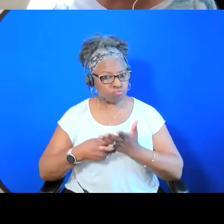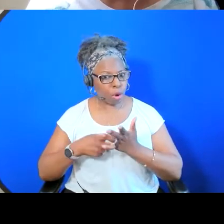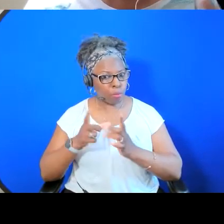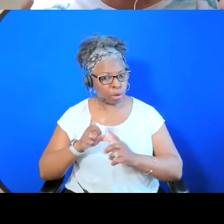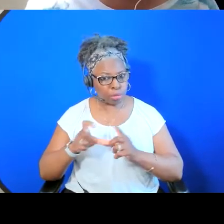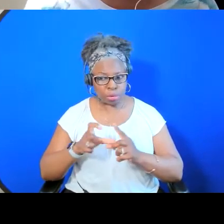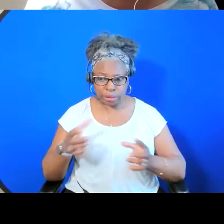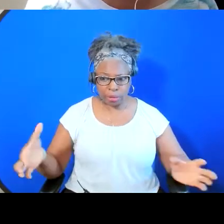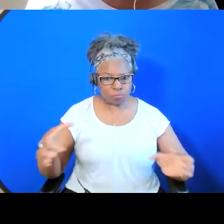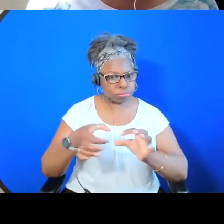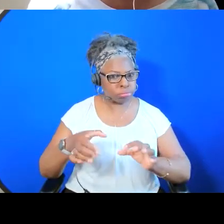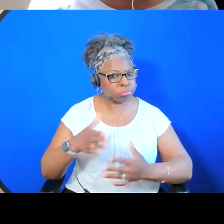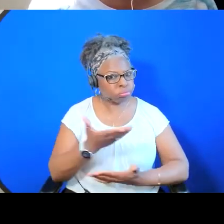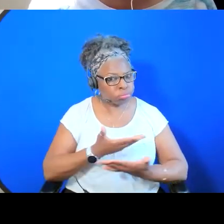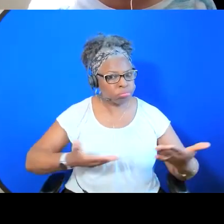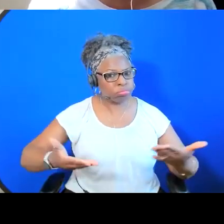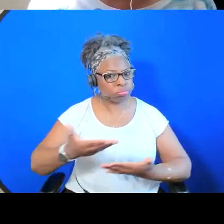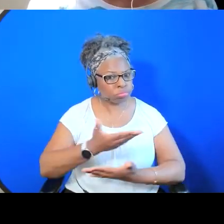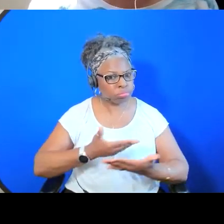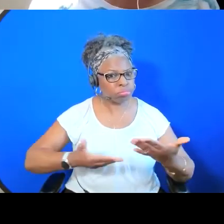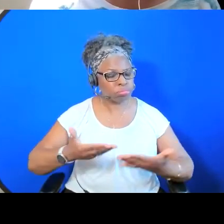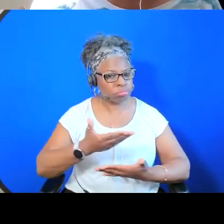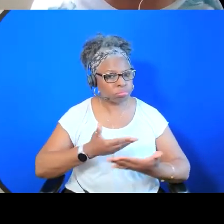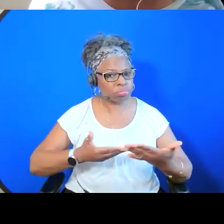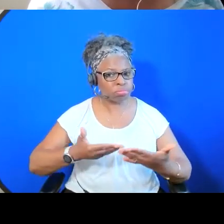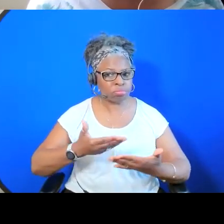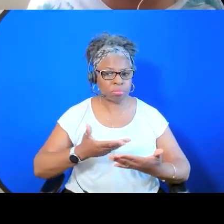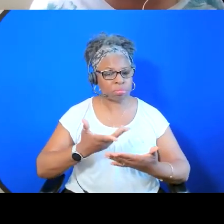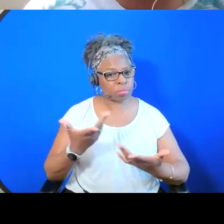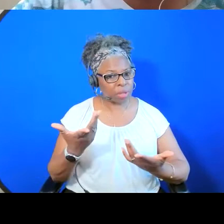to see the around the roundtable and have an undirected conversation and